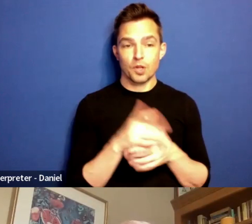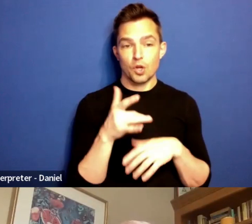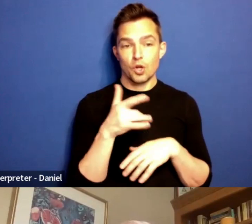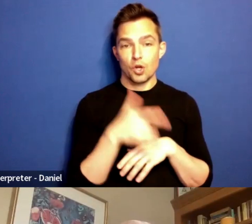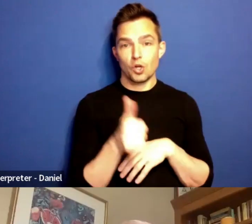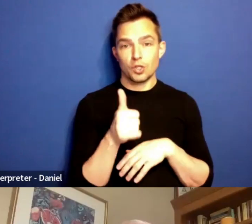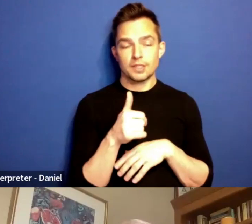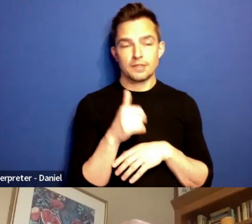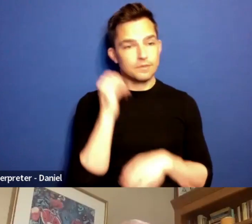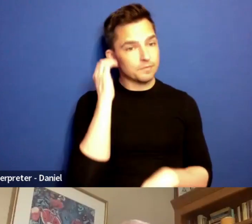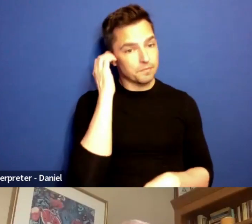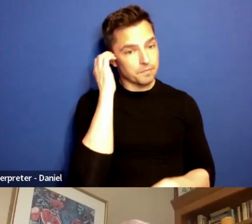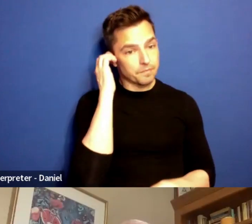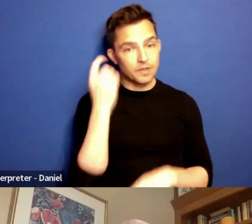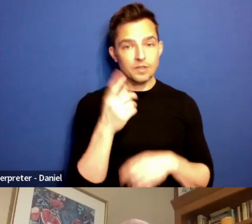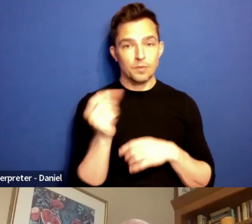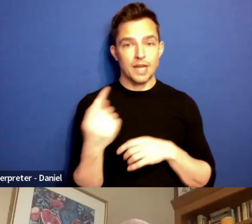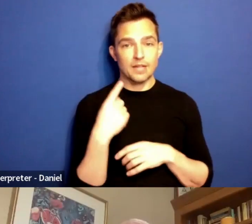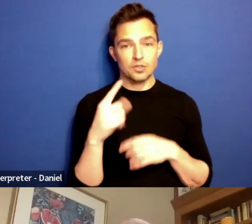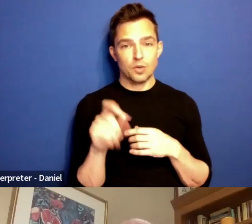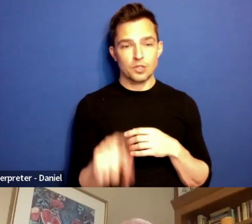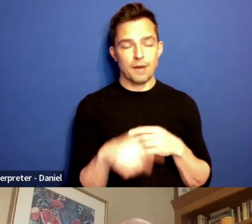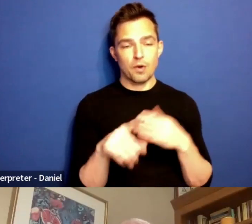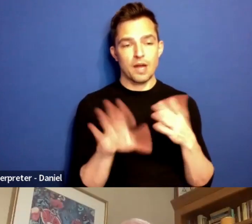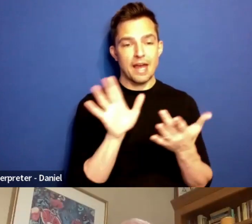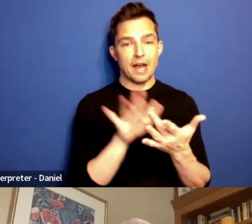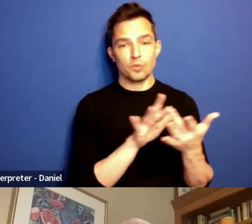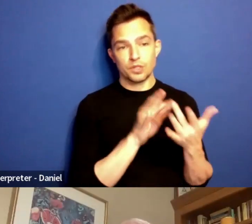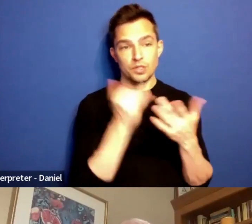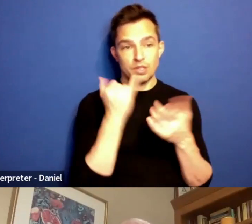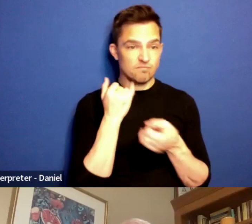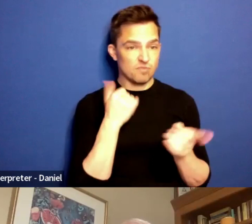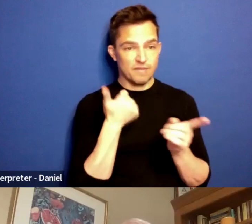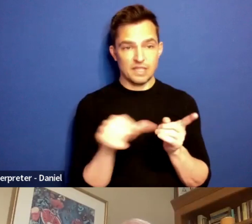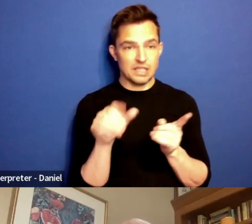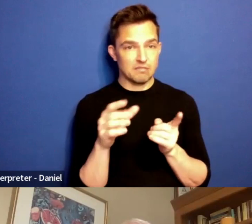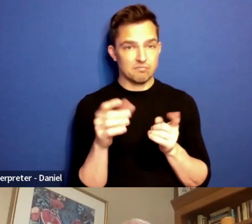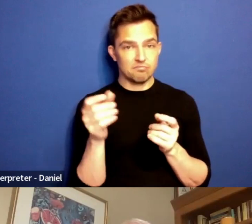had asked a question about outreach. And if you have any insight or strategies about how